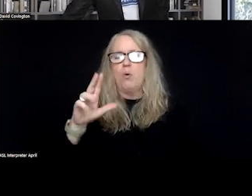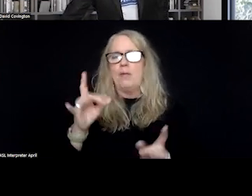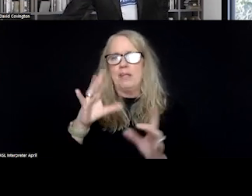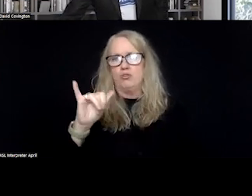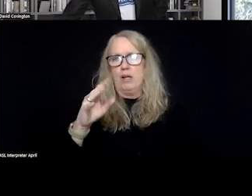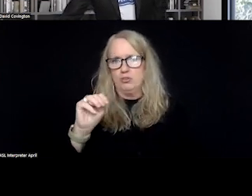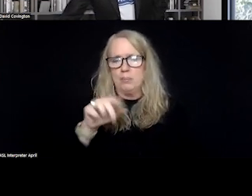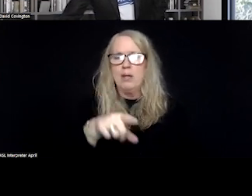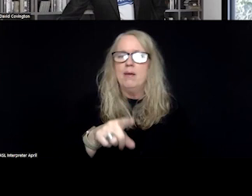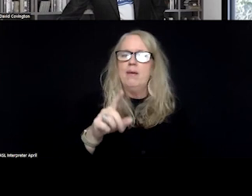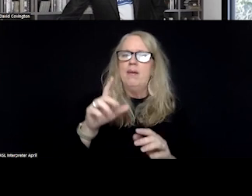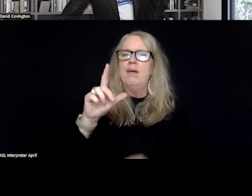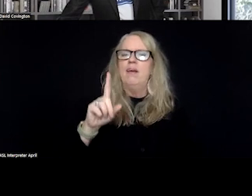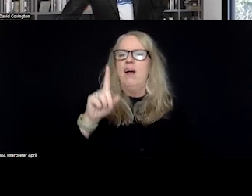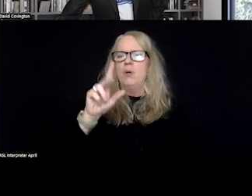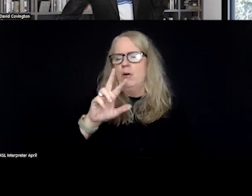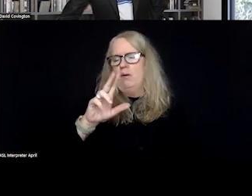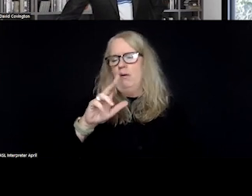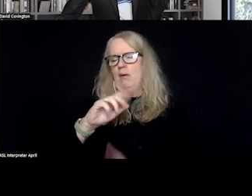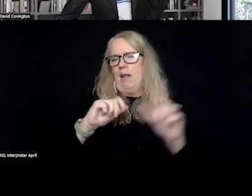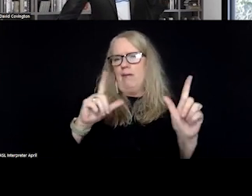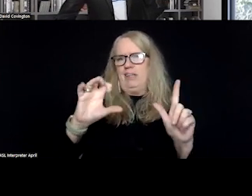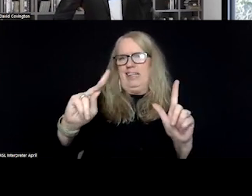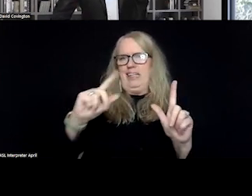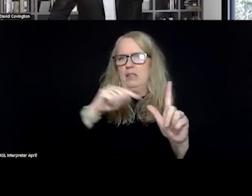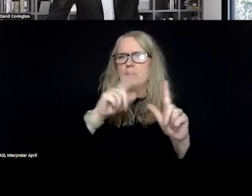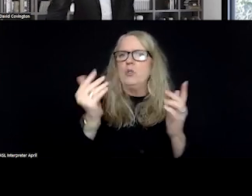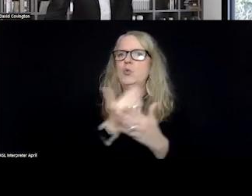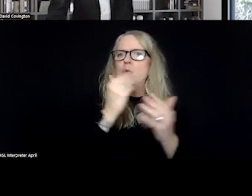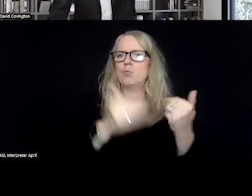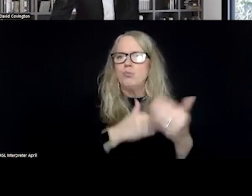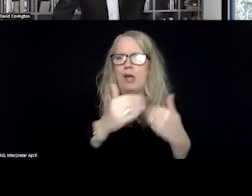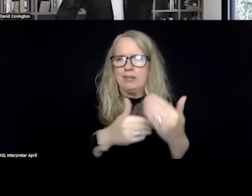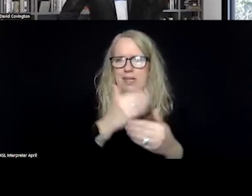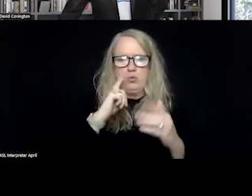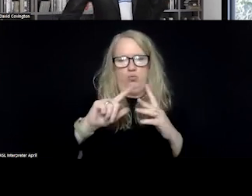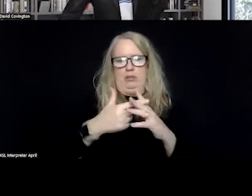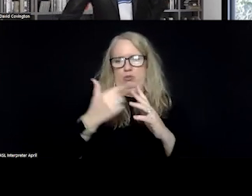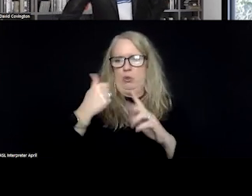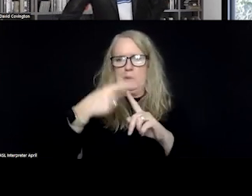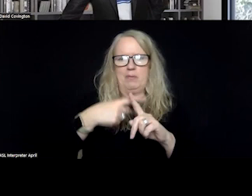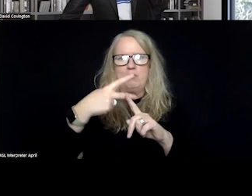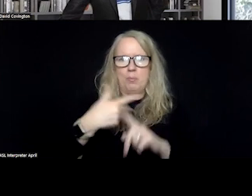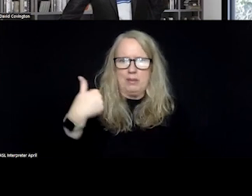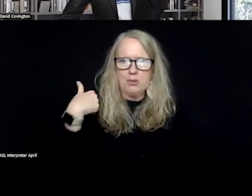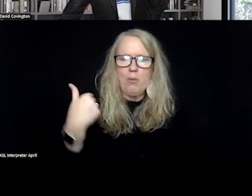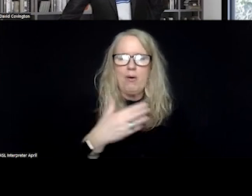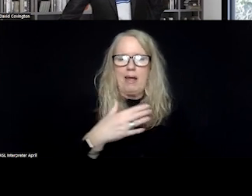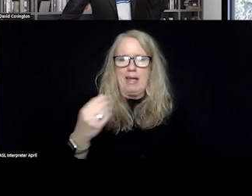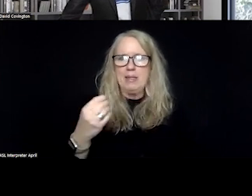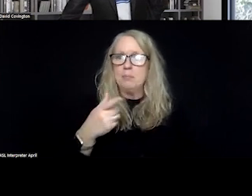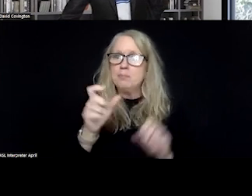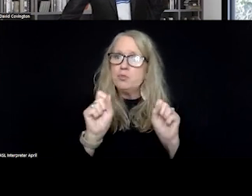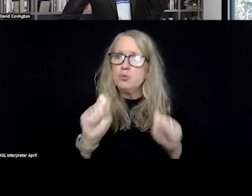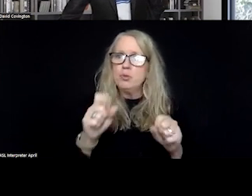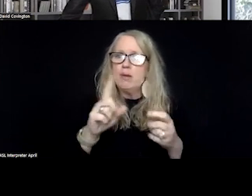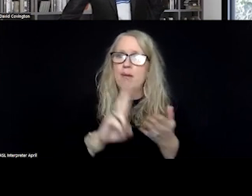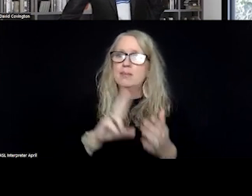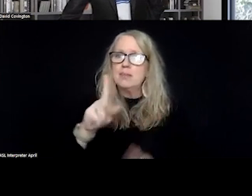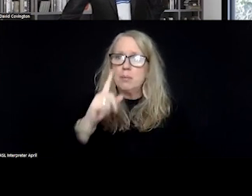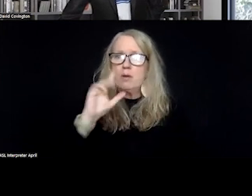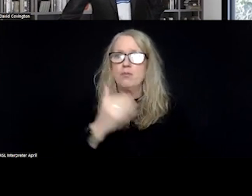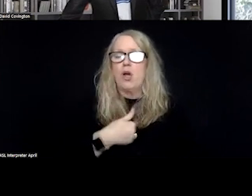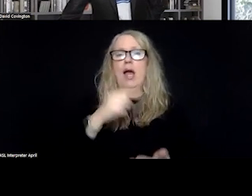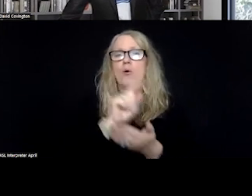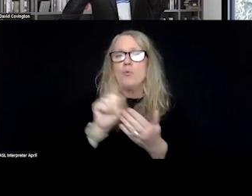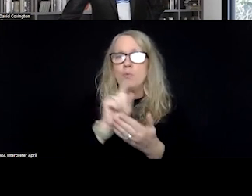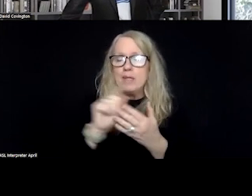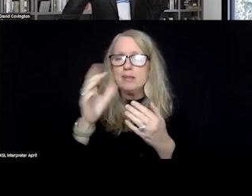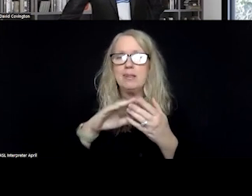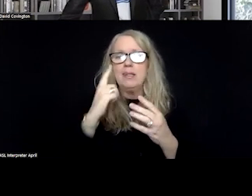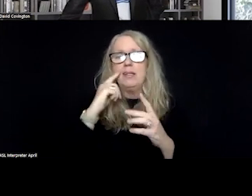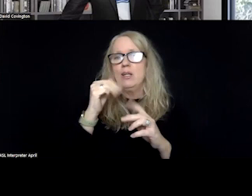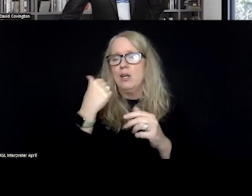LINK IS UP THERE THAT WE STARTED. IF YOU WANT